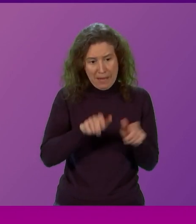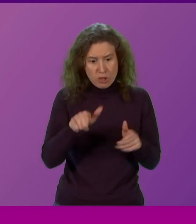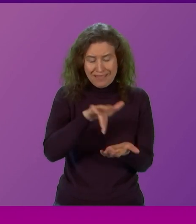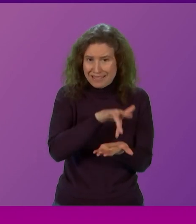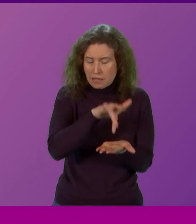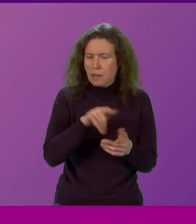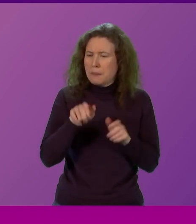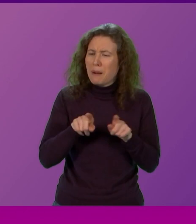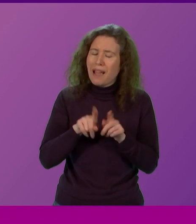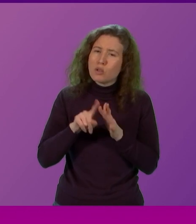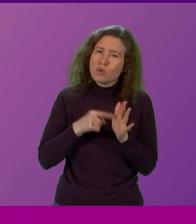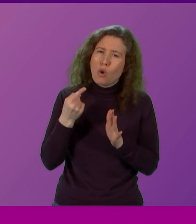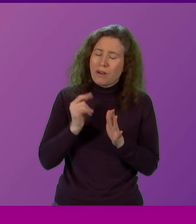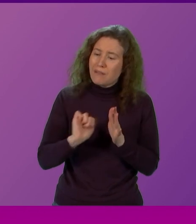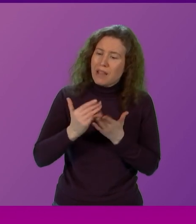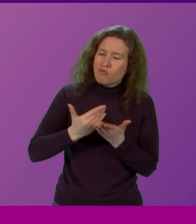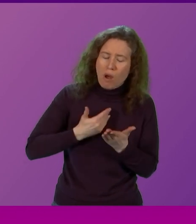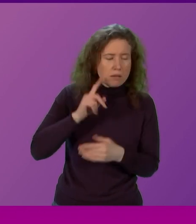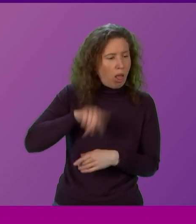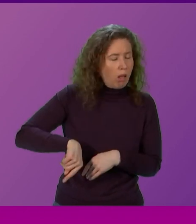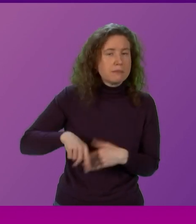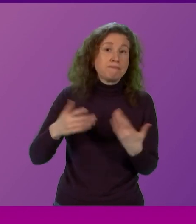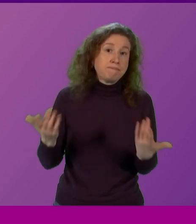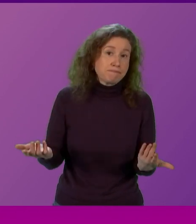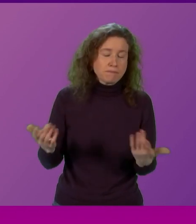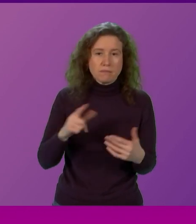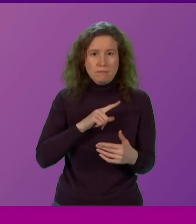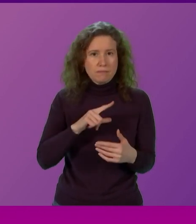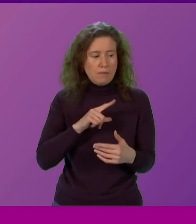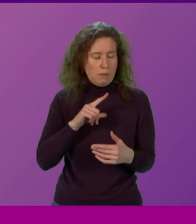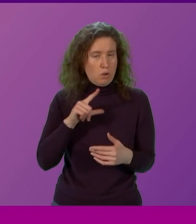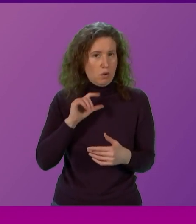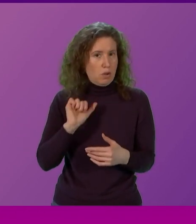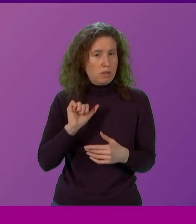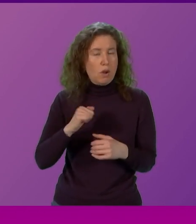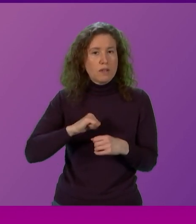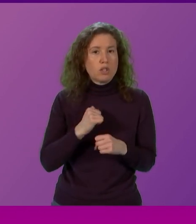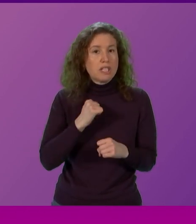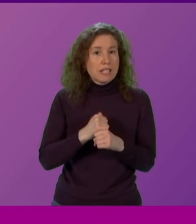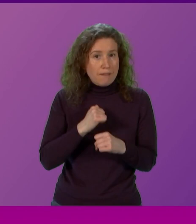like John are denied their rights because of the Scottish Government’s failure to